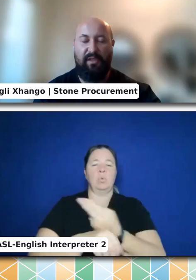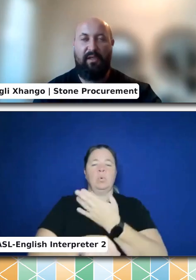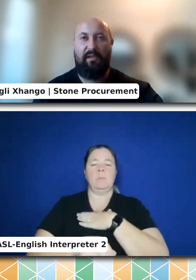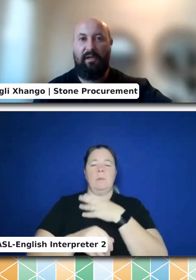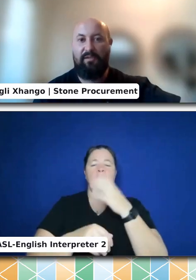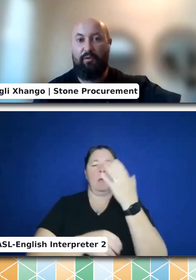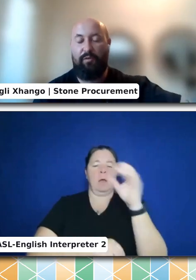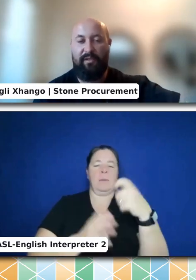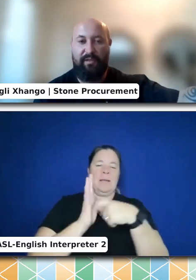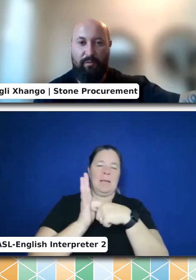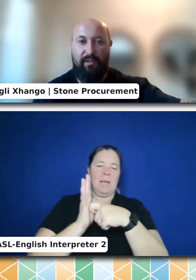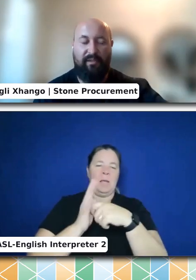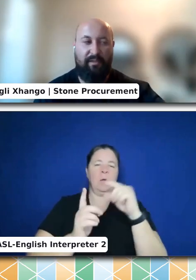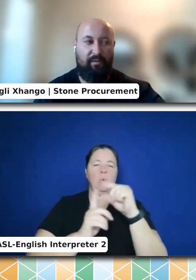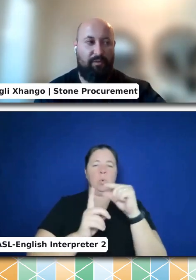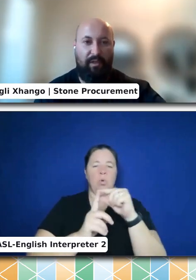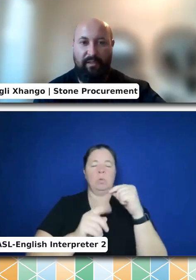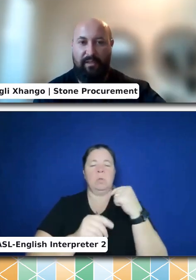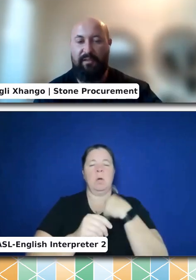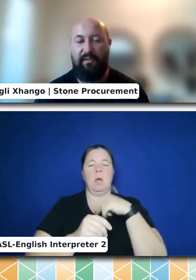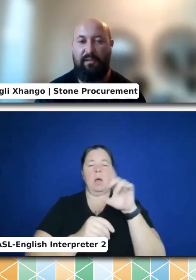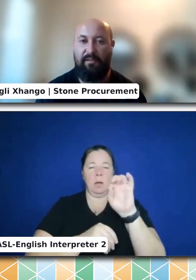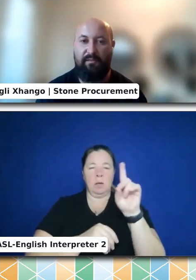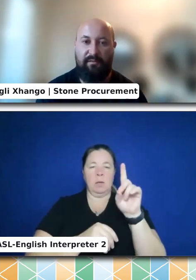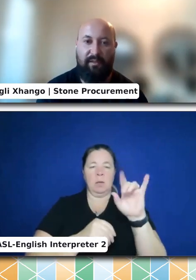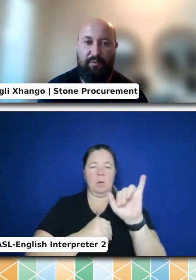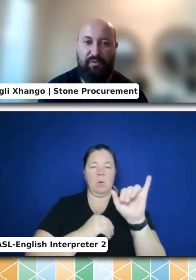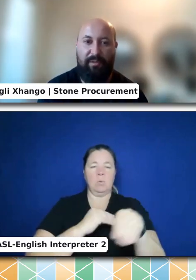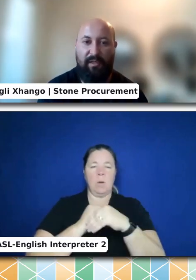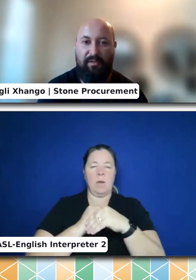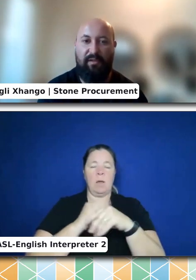Uh, so in this one, I did also add in, uh, diverse supplier.